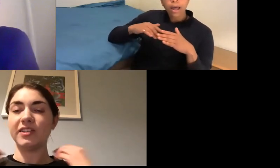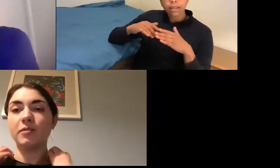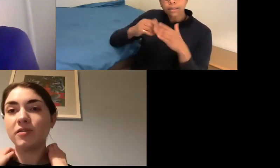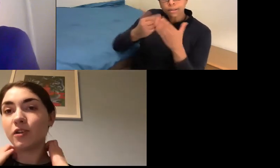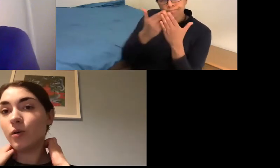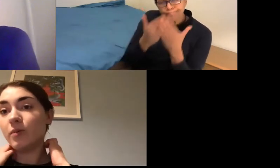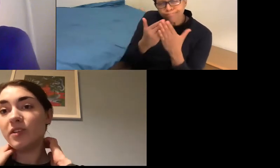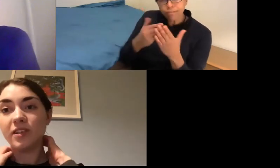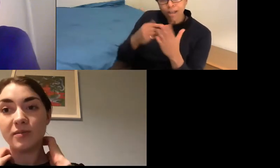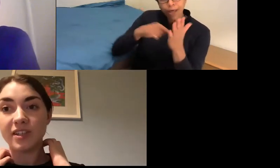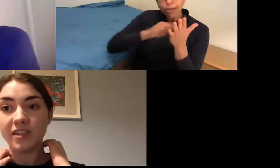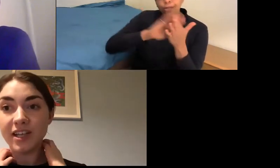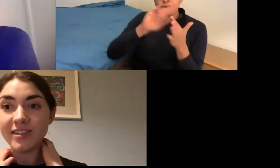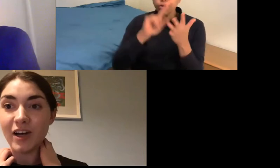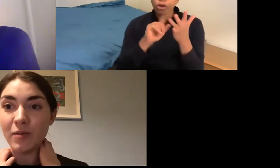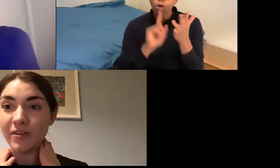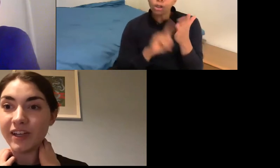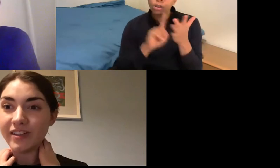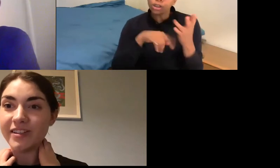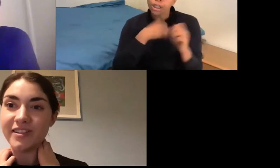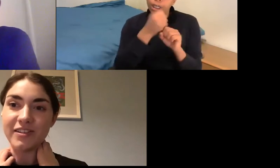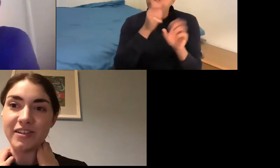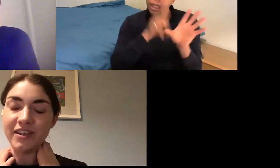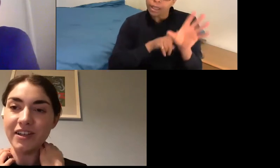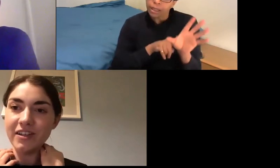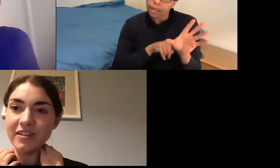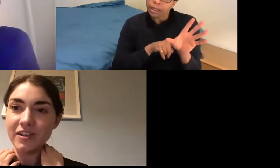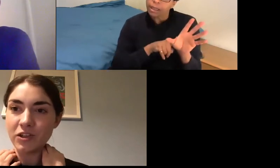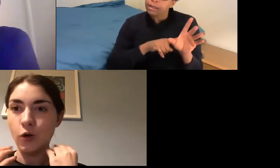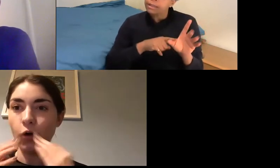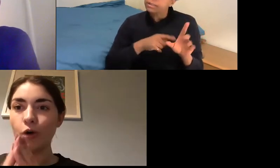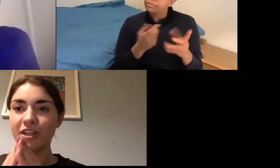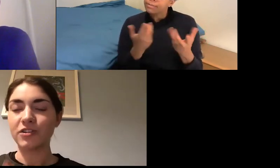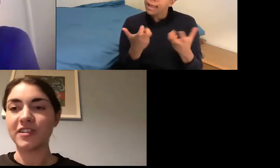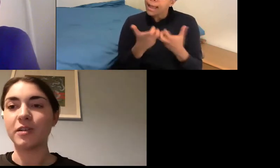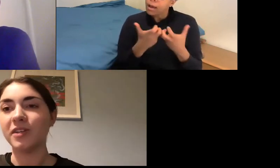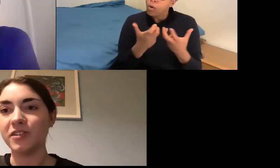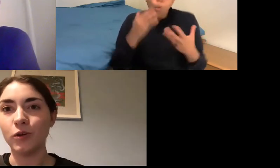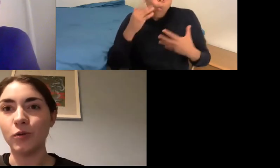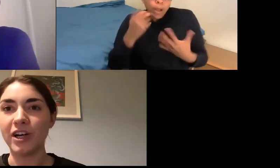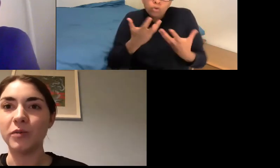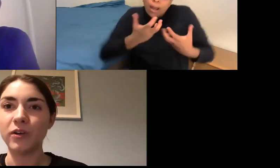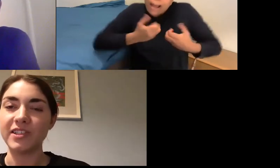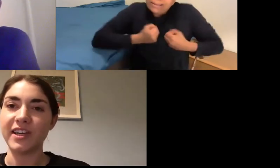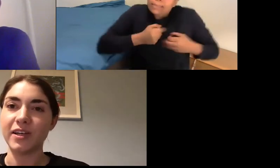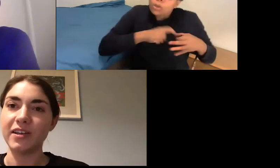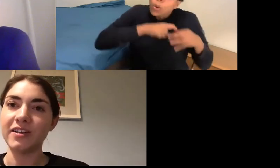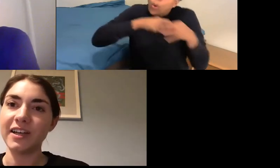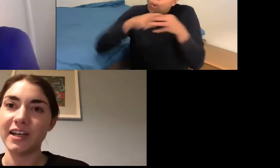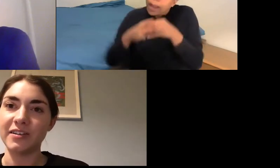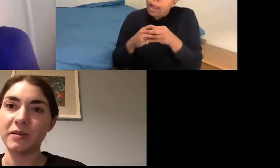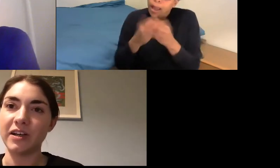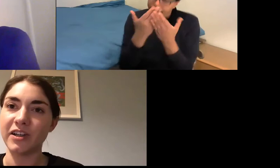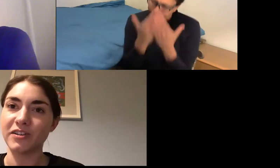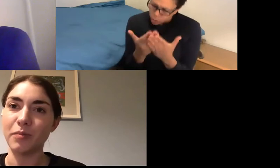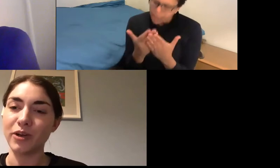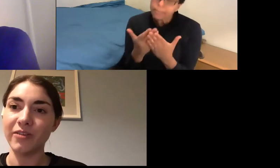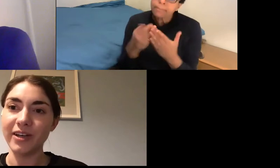acceptance of queer Muslims in Islam. I think this is a such a core and interesting piece of your work, it'd be great to hear, hear a kind of summary of it.